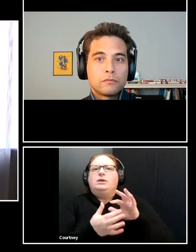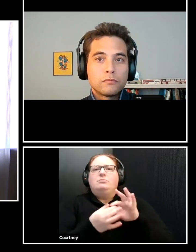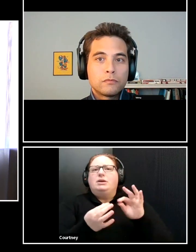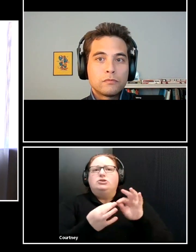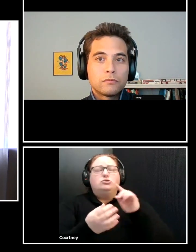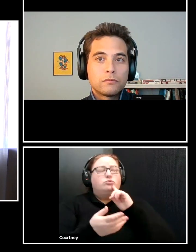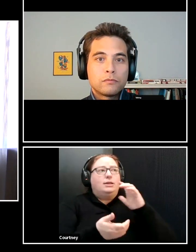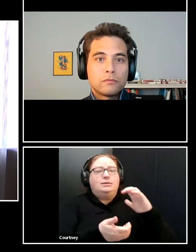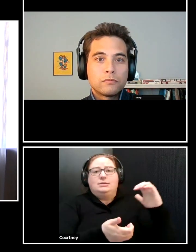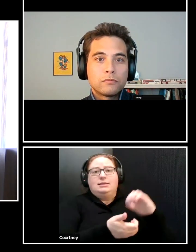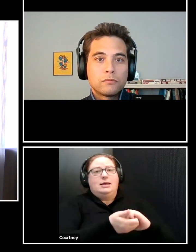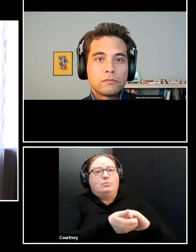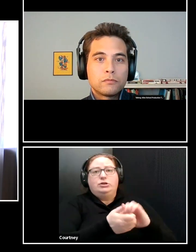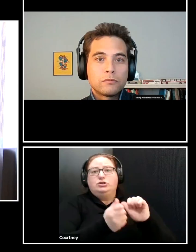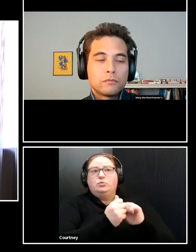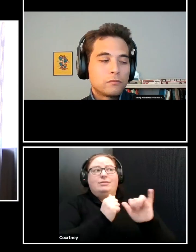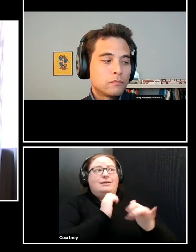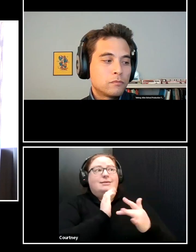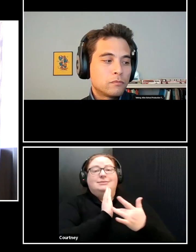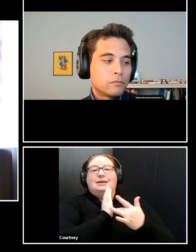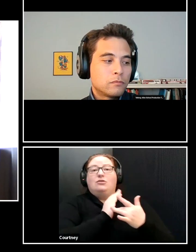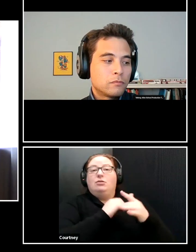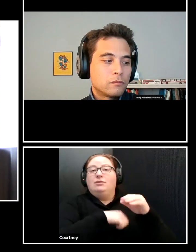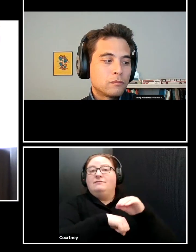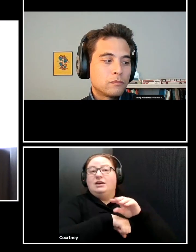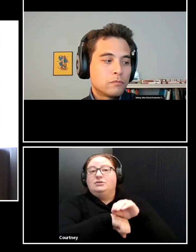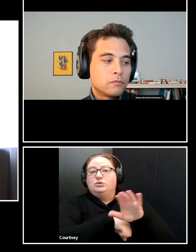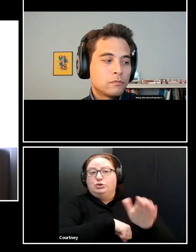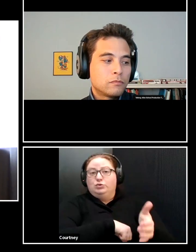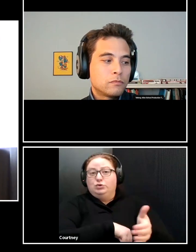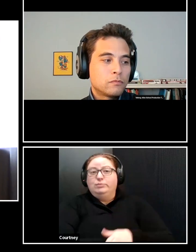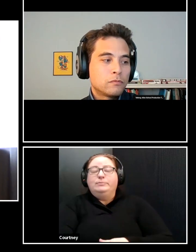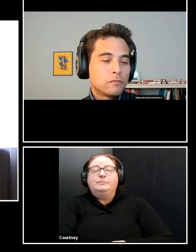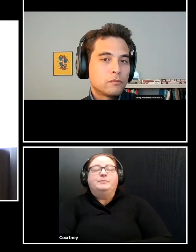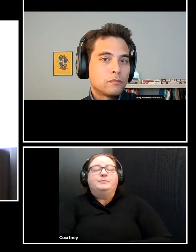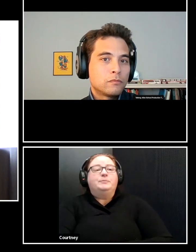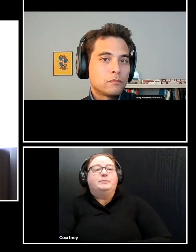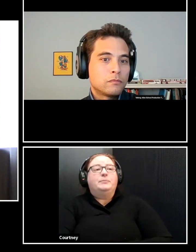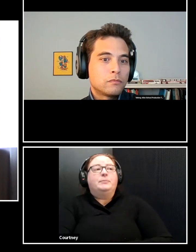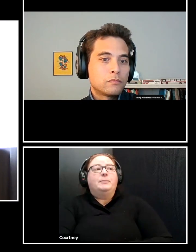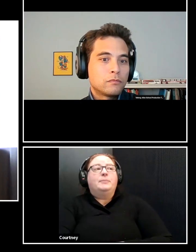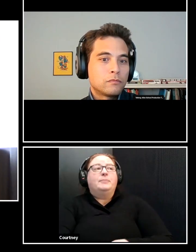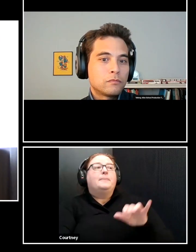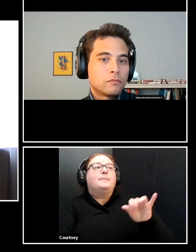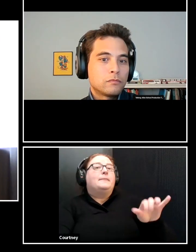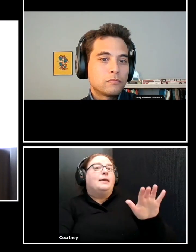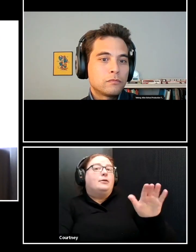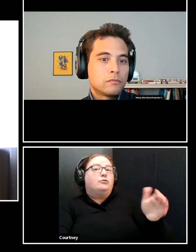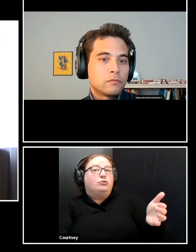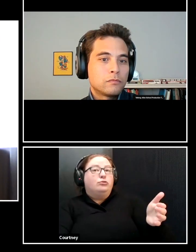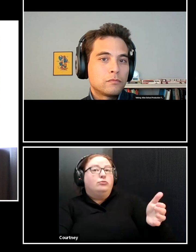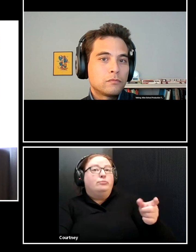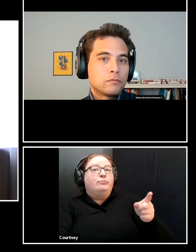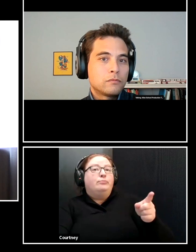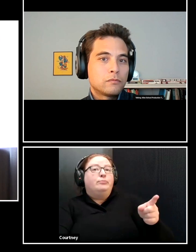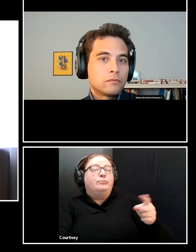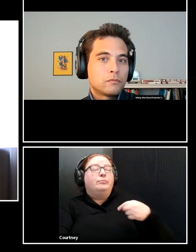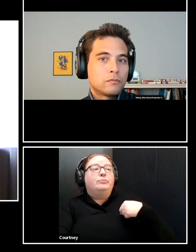with that technical advisory group um which has been a group where we're we're trying to both you